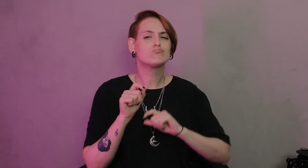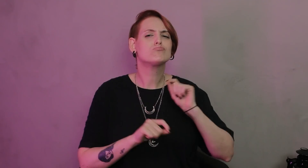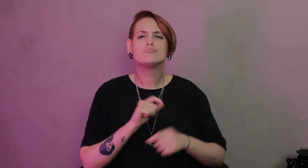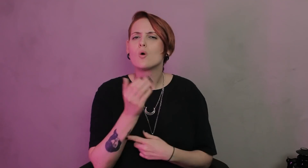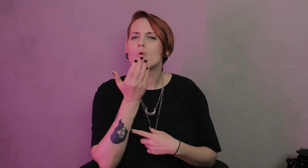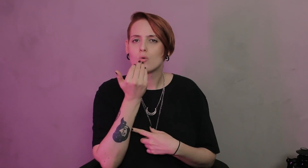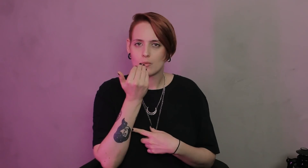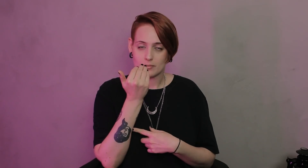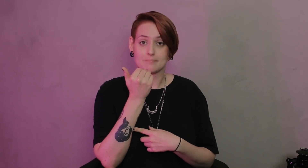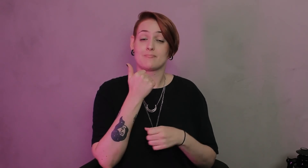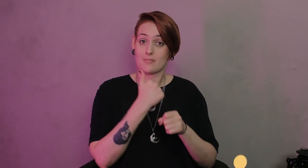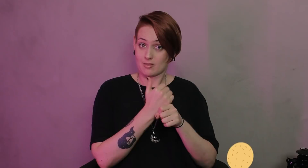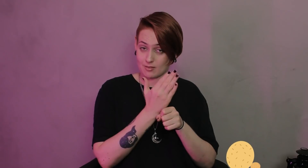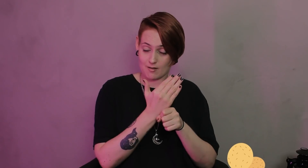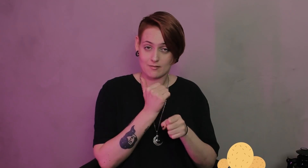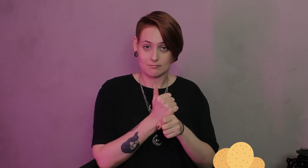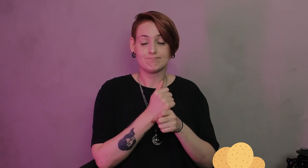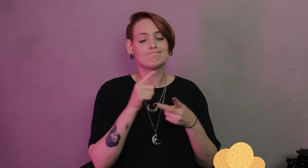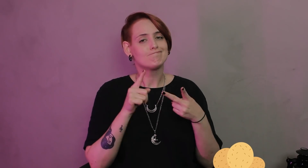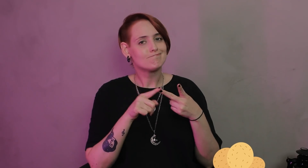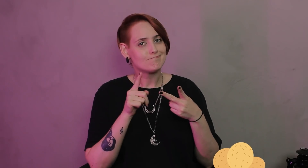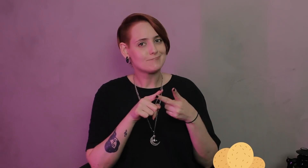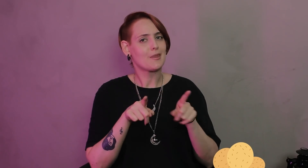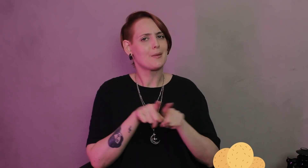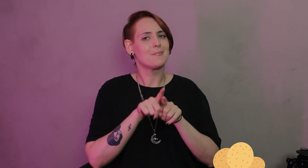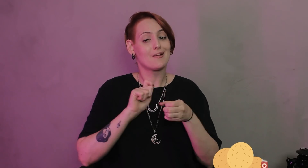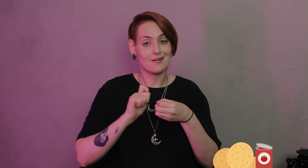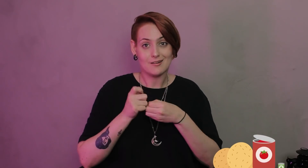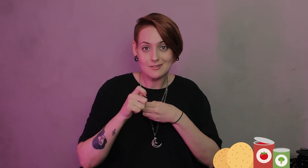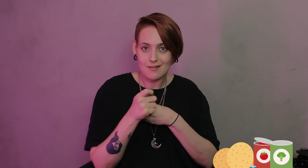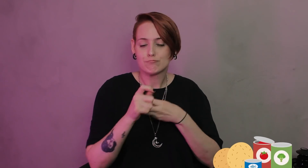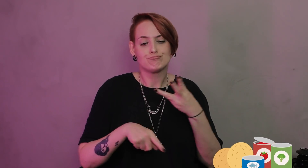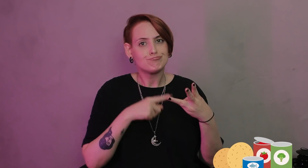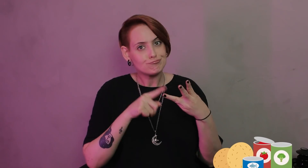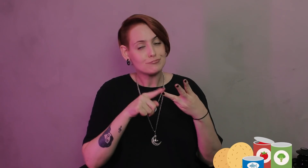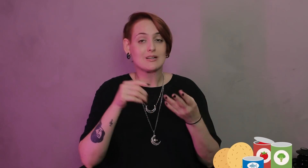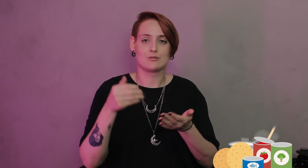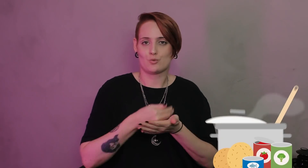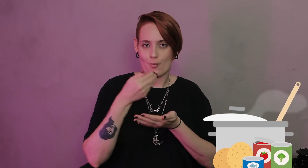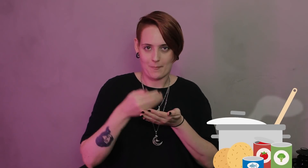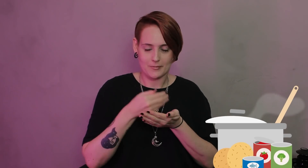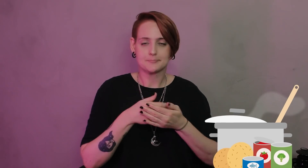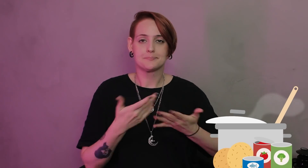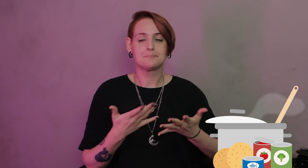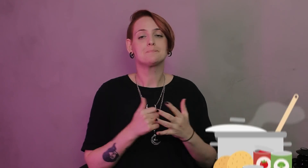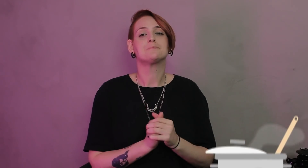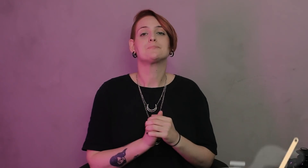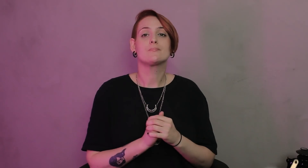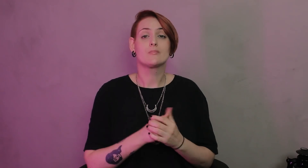himself, eating potatoes, canned goods and soups,